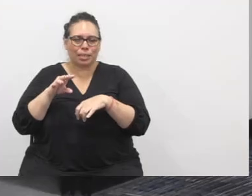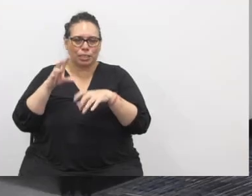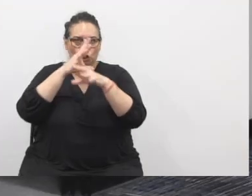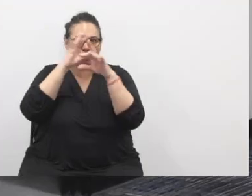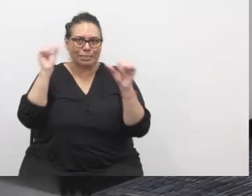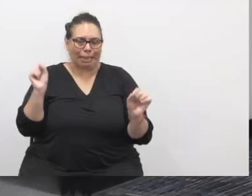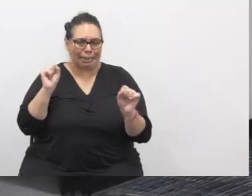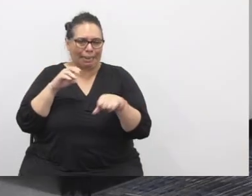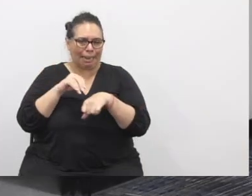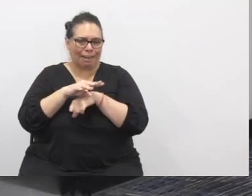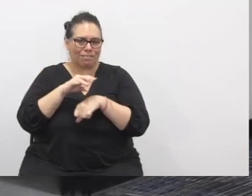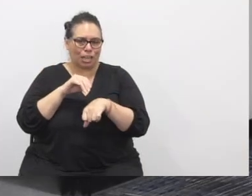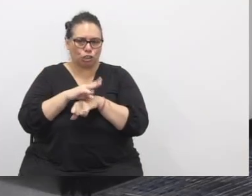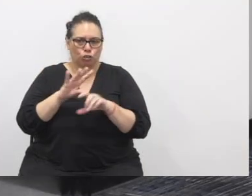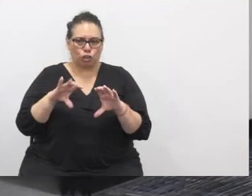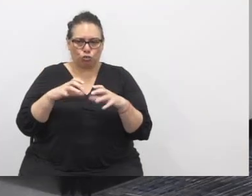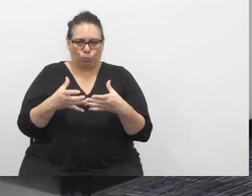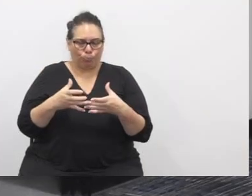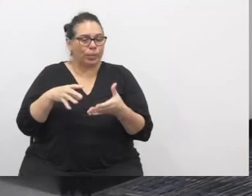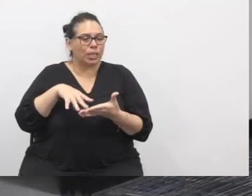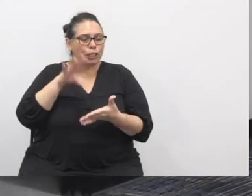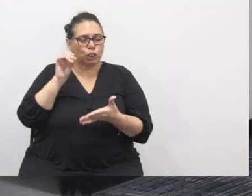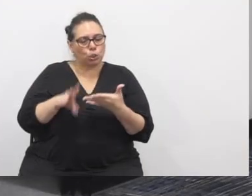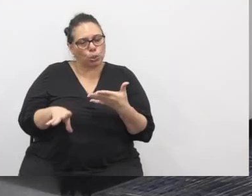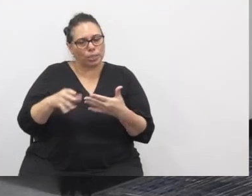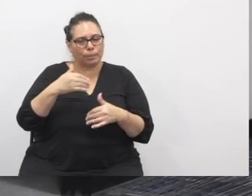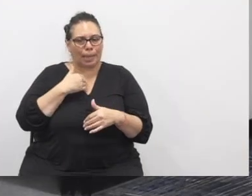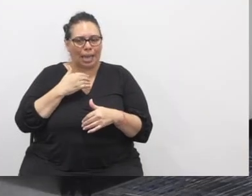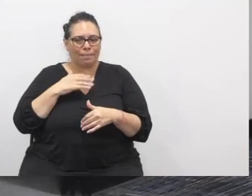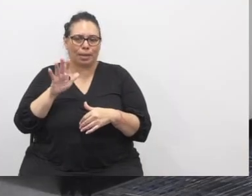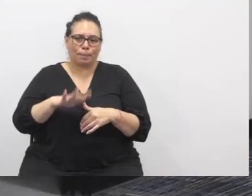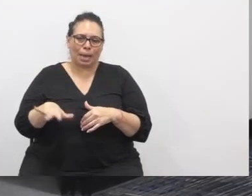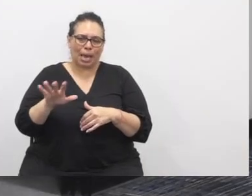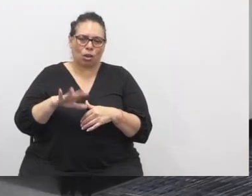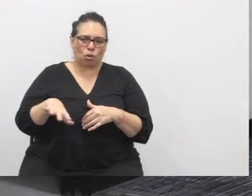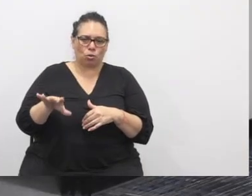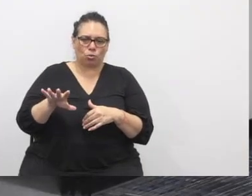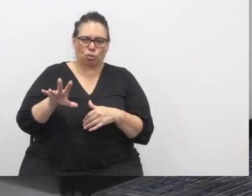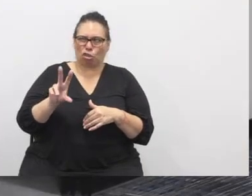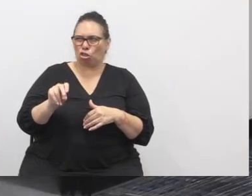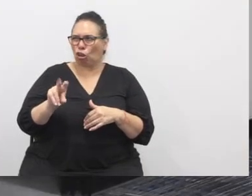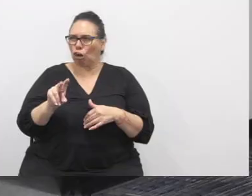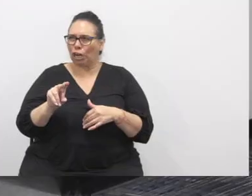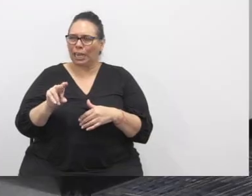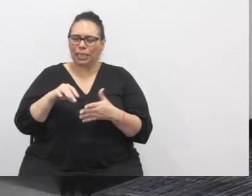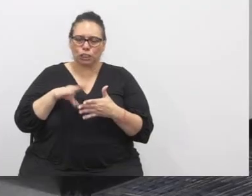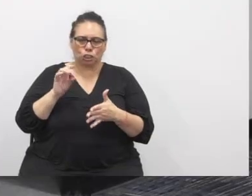So what we do as students is we have about 30 something of students from each campus,